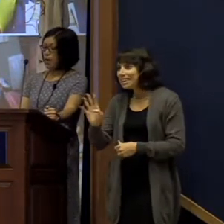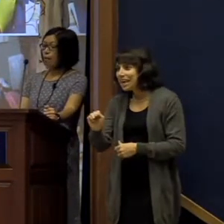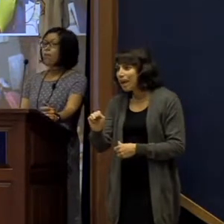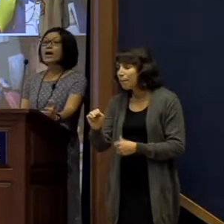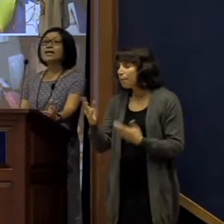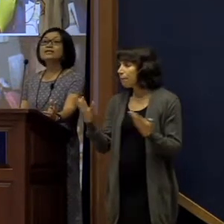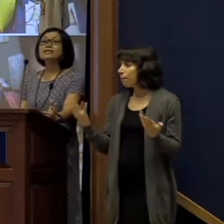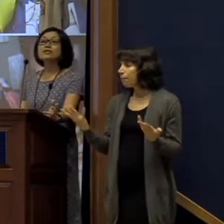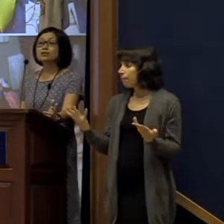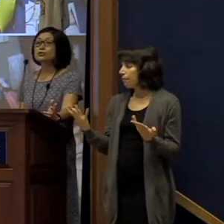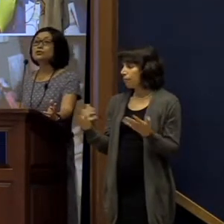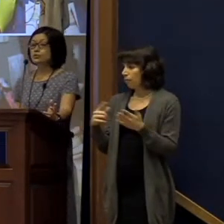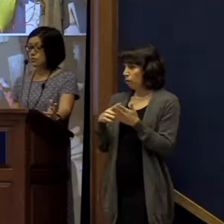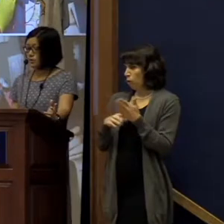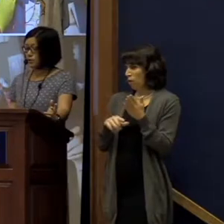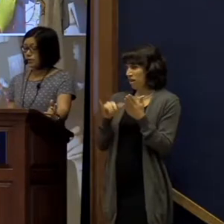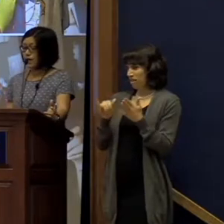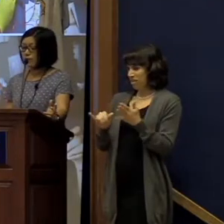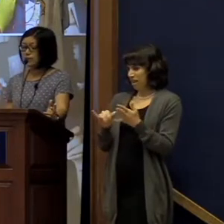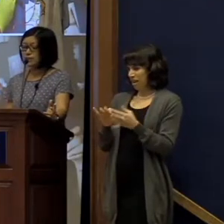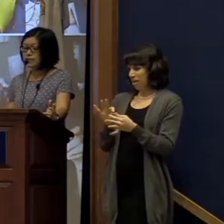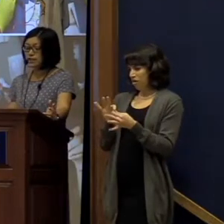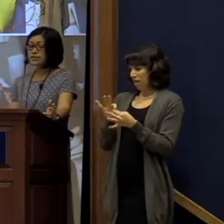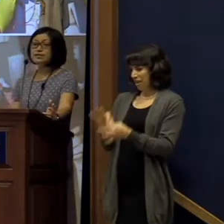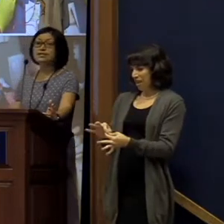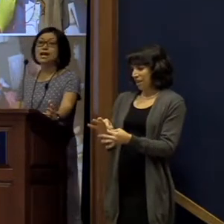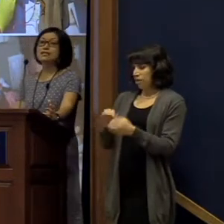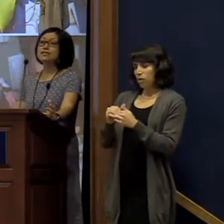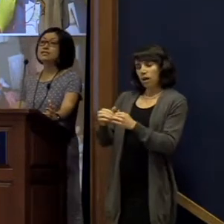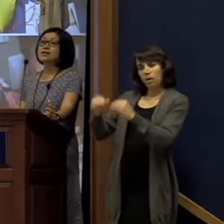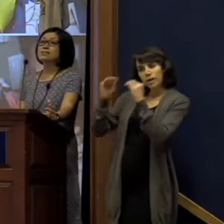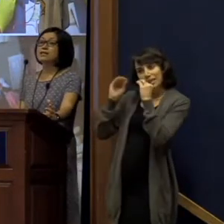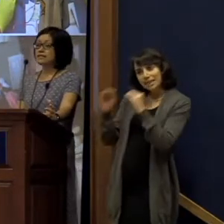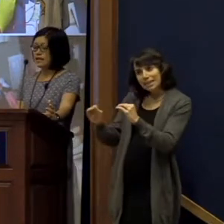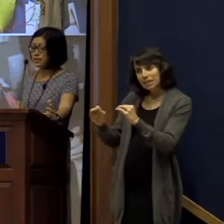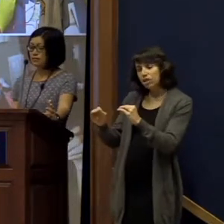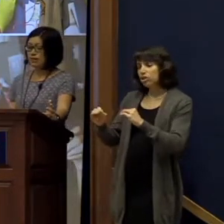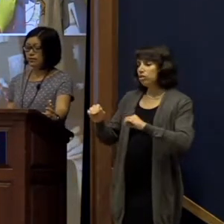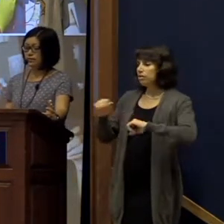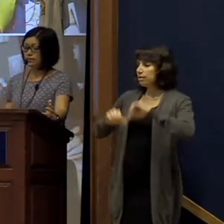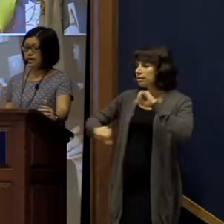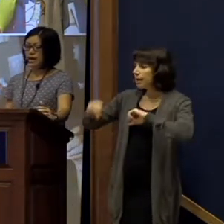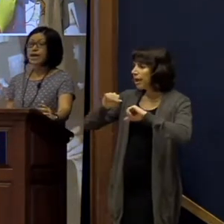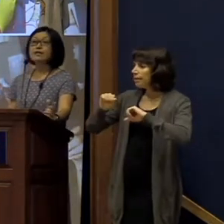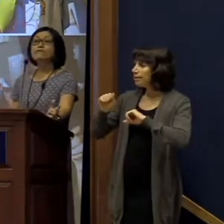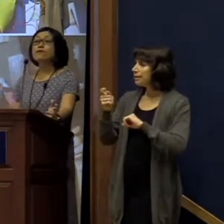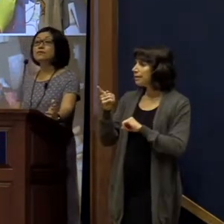What has this got to do with how we teach science and STEM in k-12 classrooms and in formal settings?